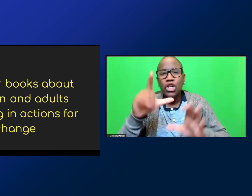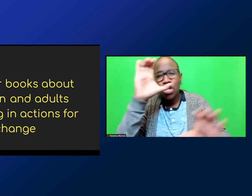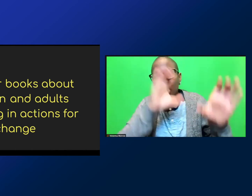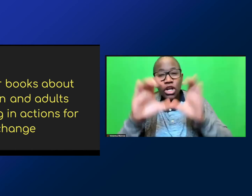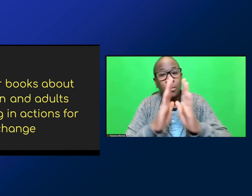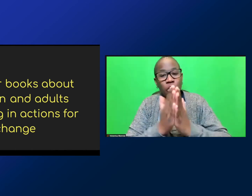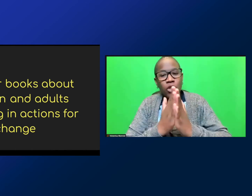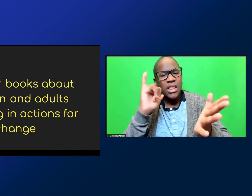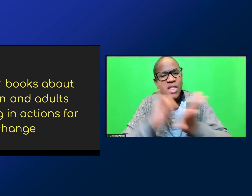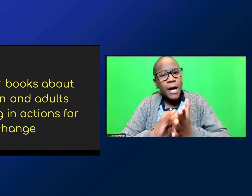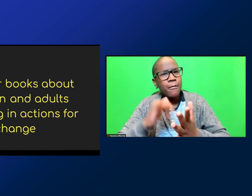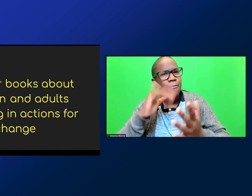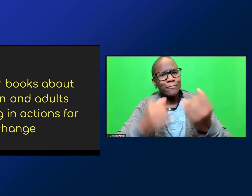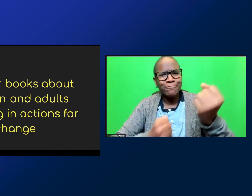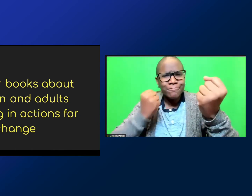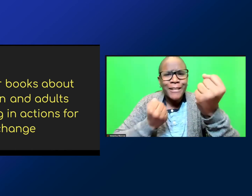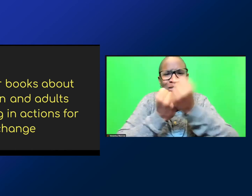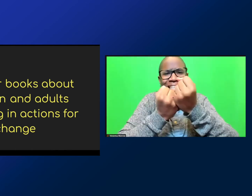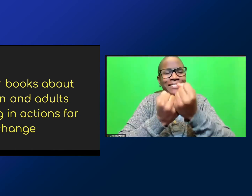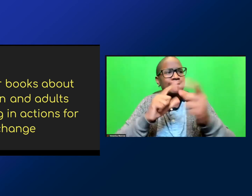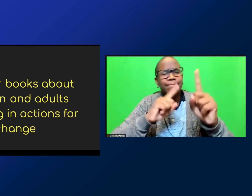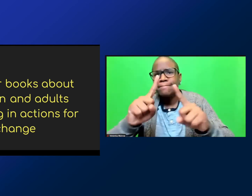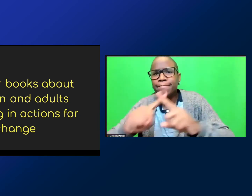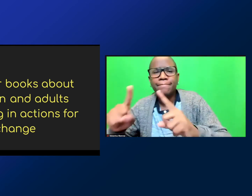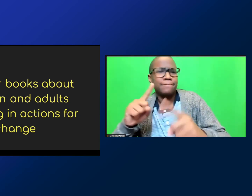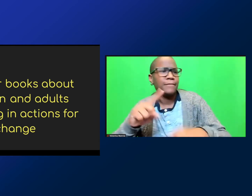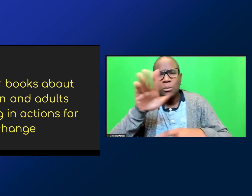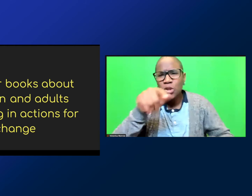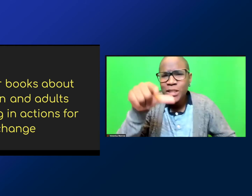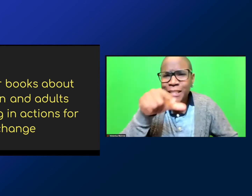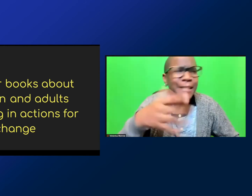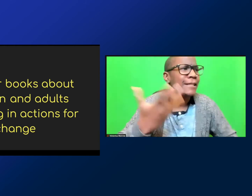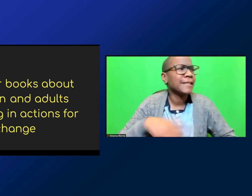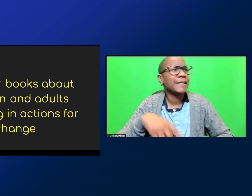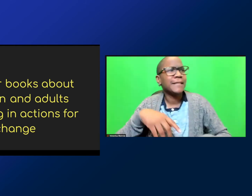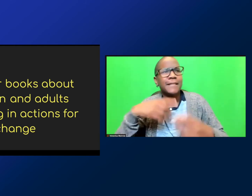it's also important to look for children's books about children and adults engaging in actions